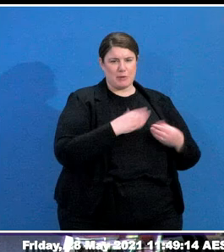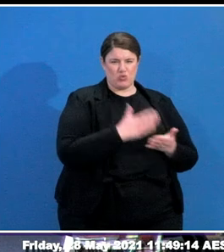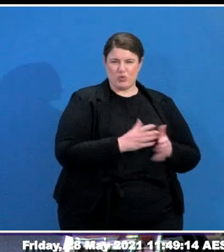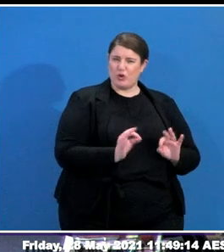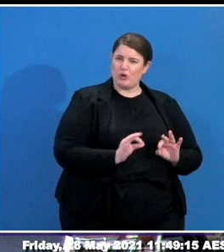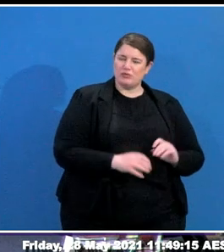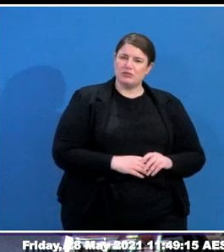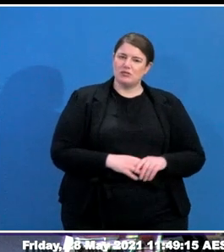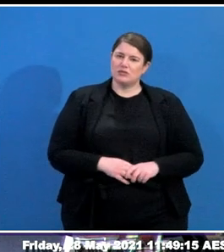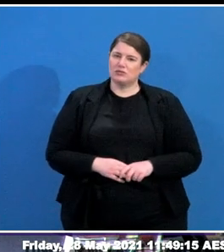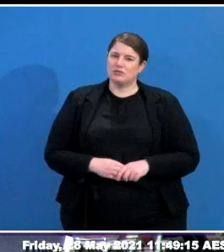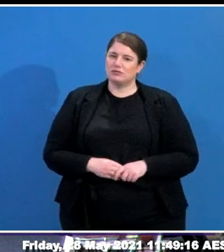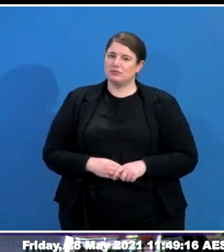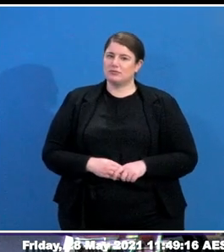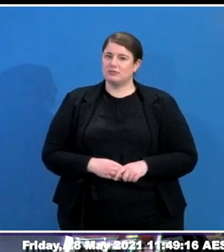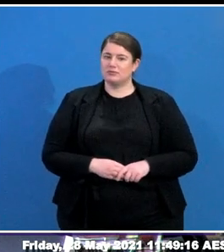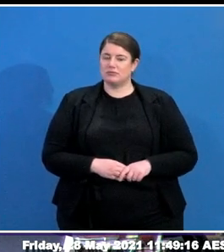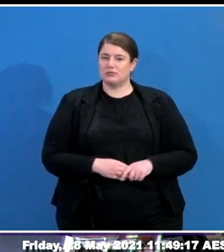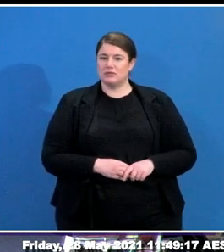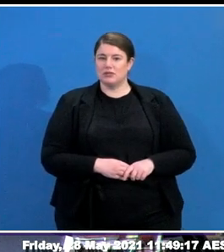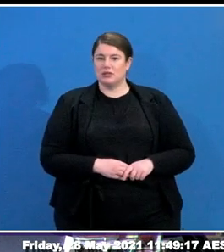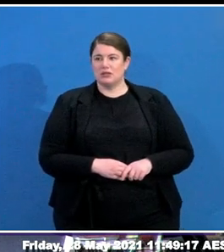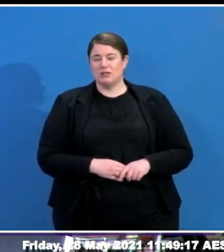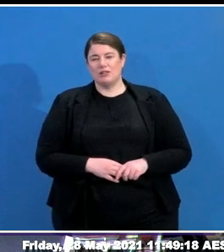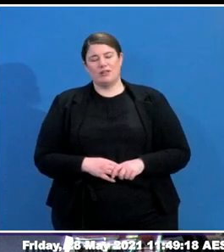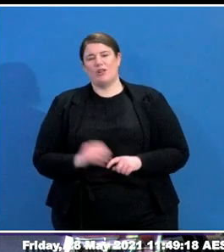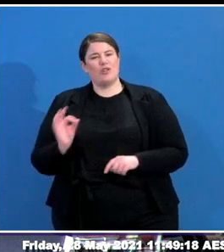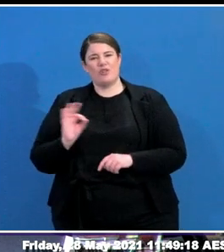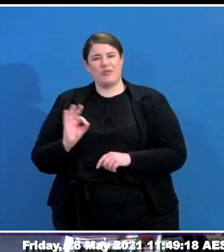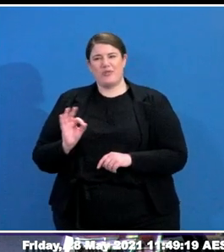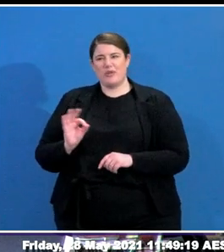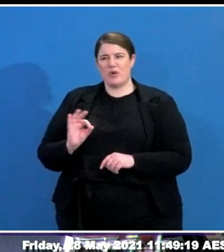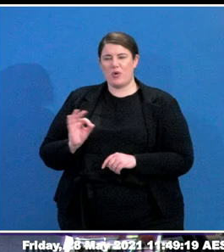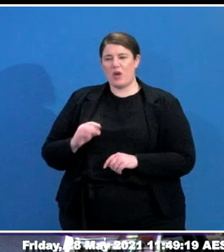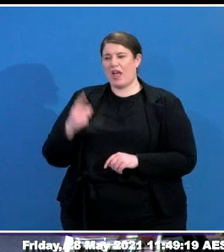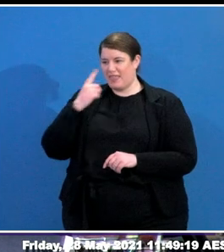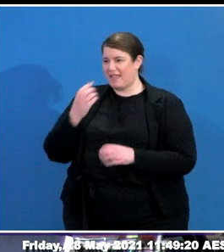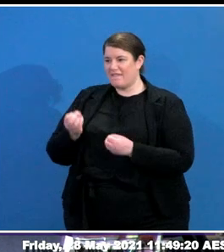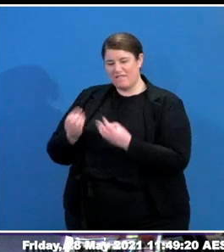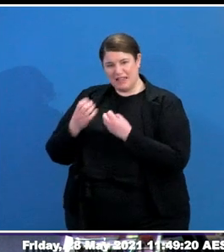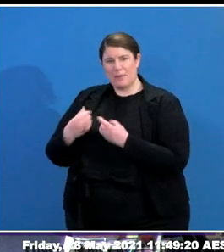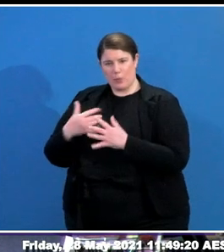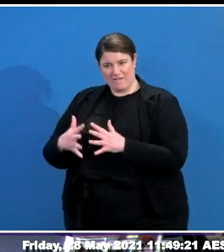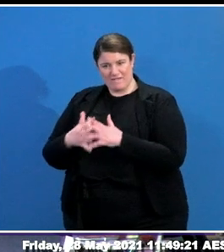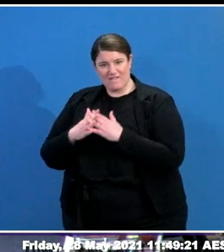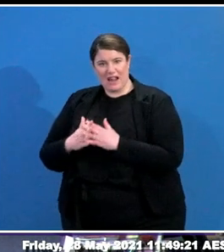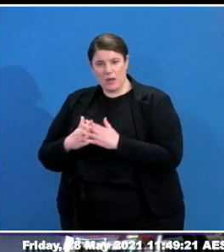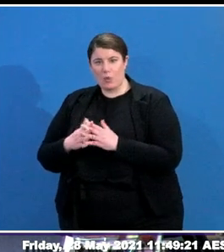I think that --- I wouldn't say entirely lip service, I believe that feedback was valued, but not all feedback.